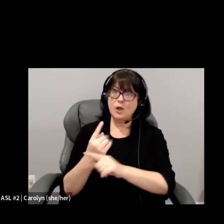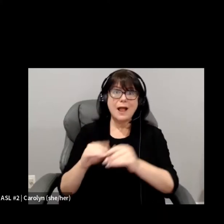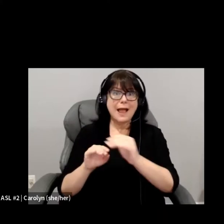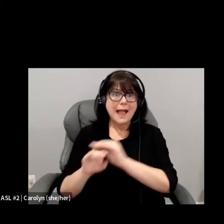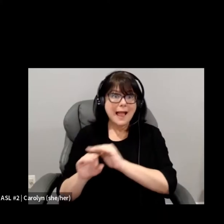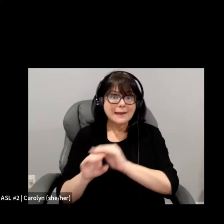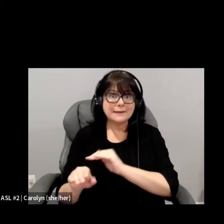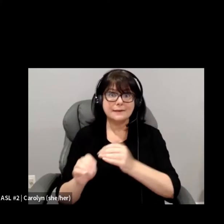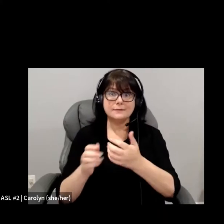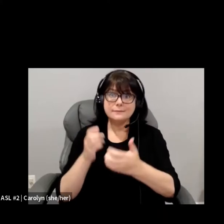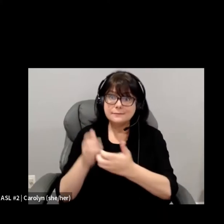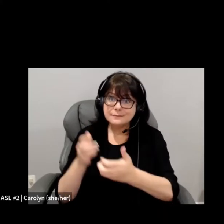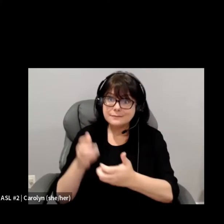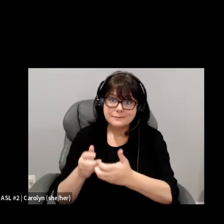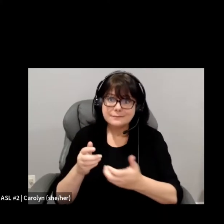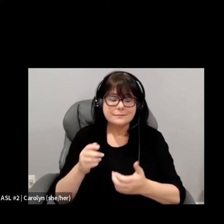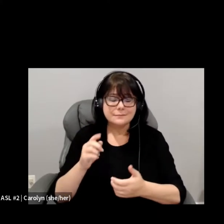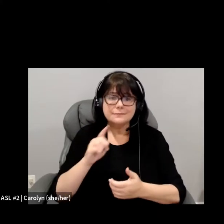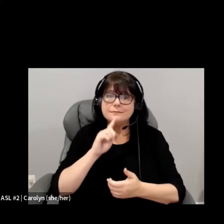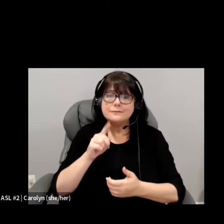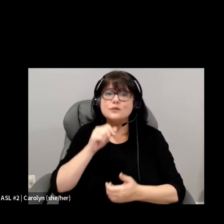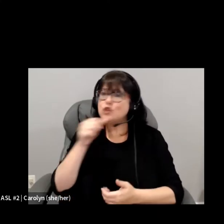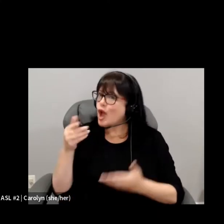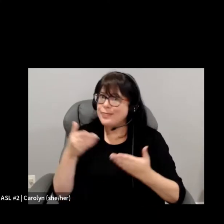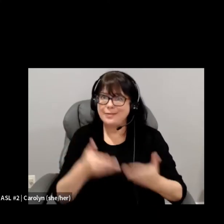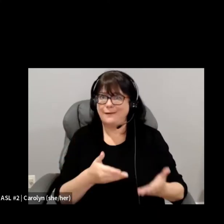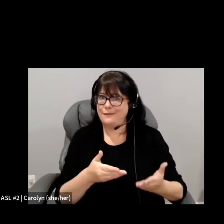THIS TELLS YOU HOW FAR WE HAVE COME.